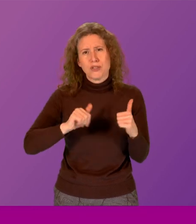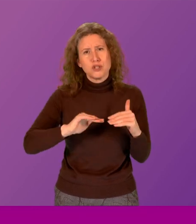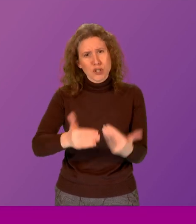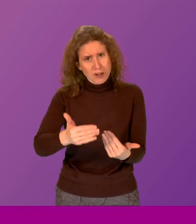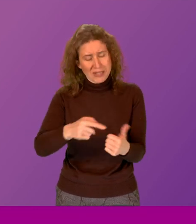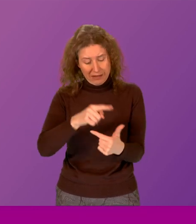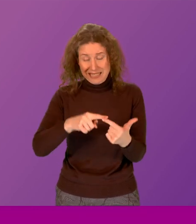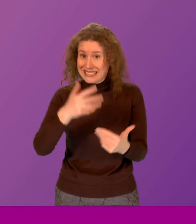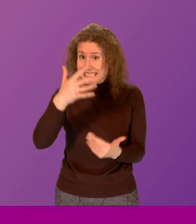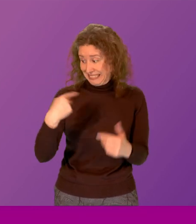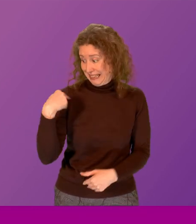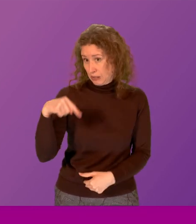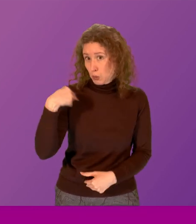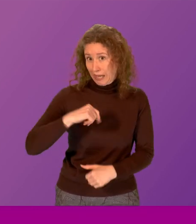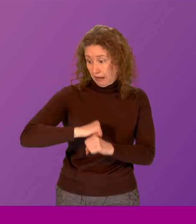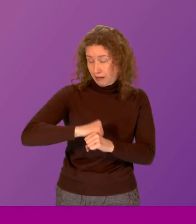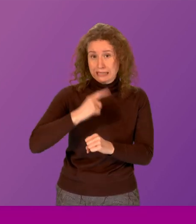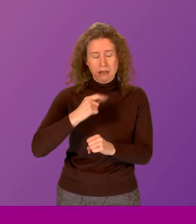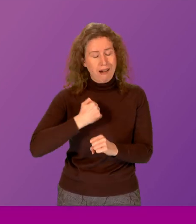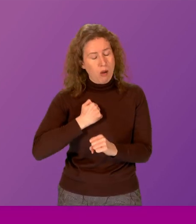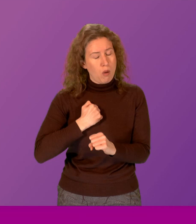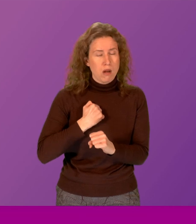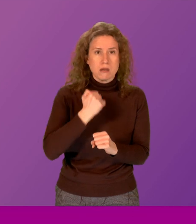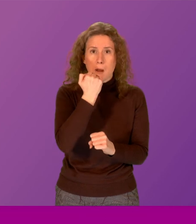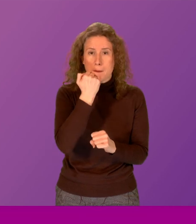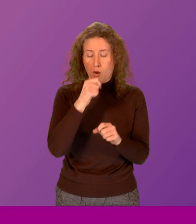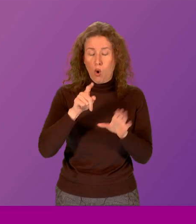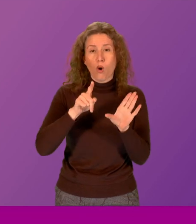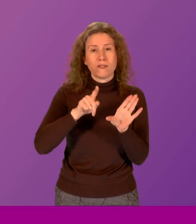and statistics this week show that we have record numbers of junior doctors